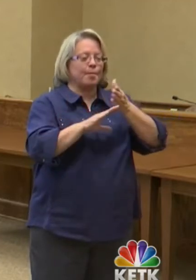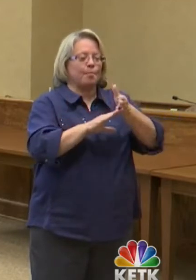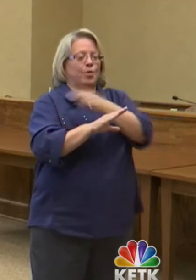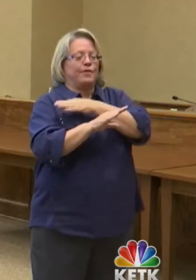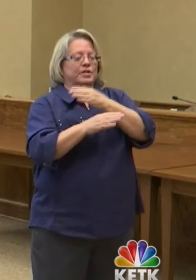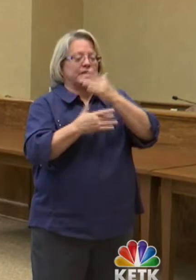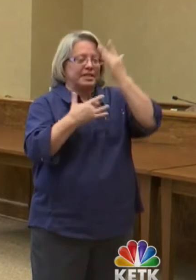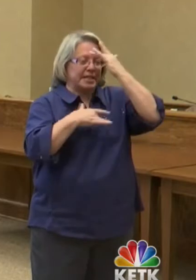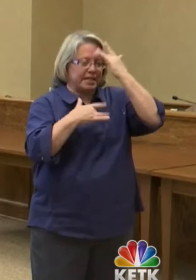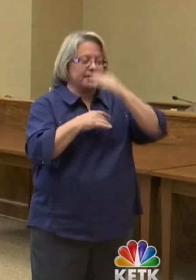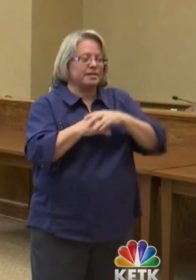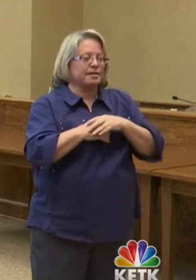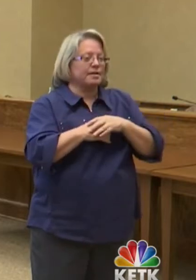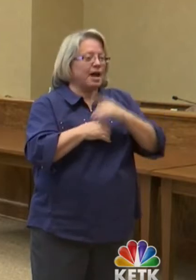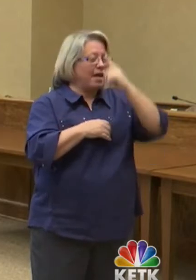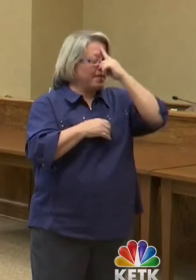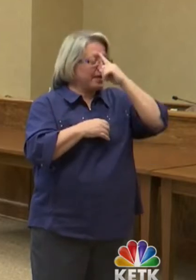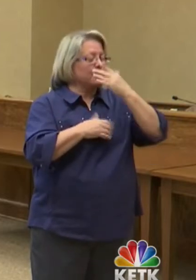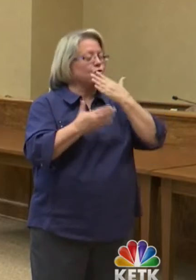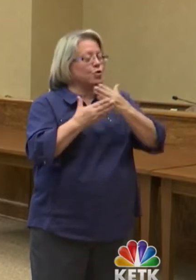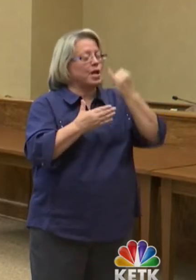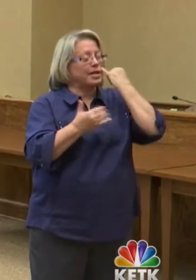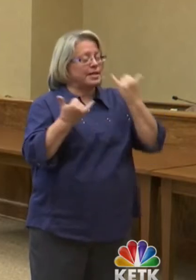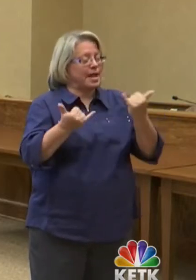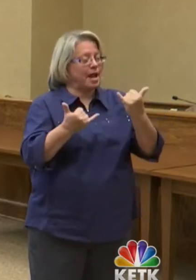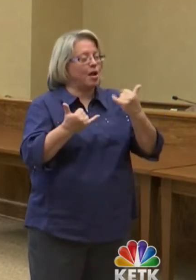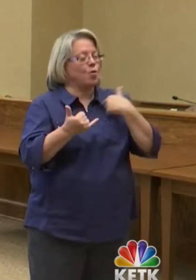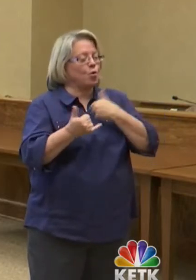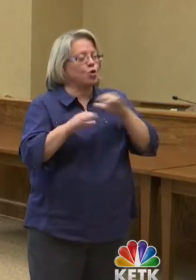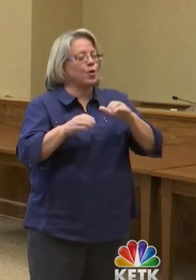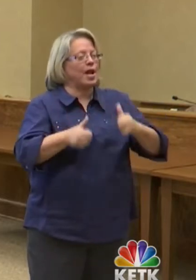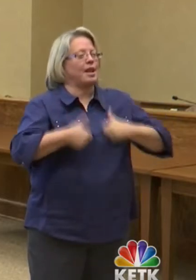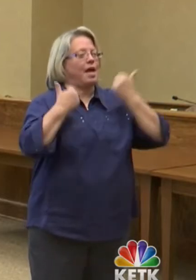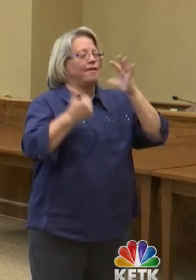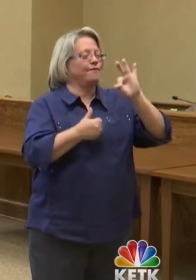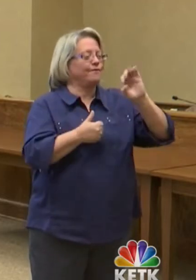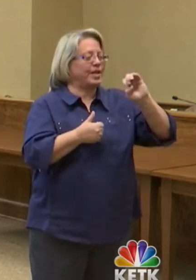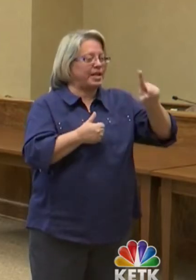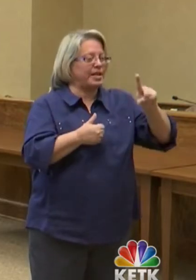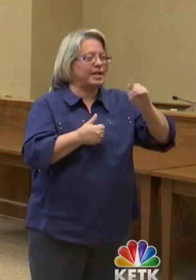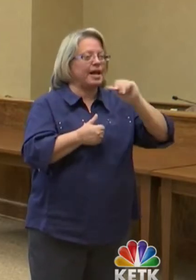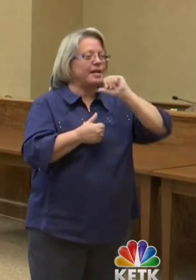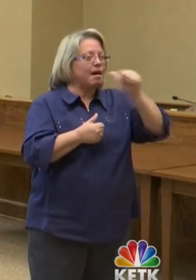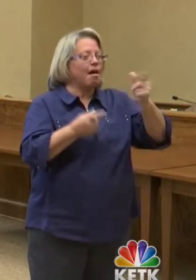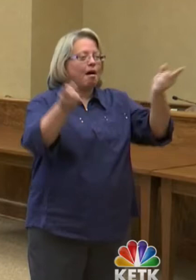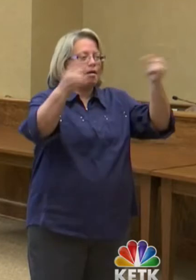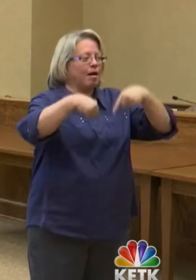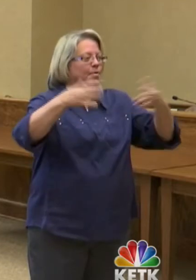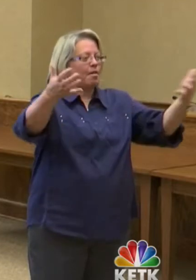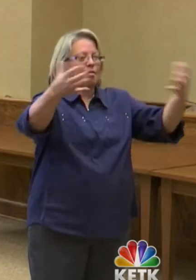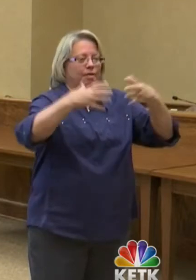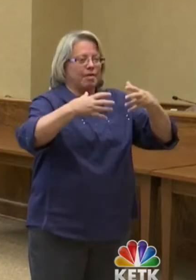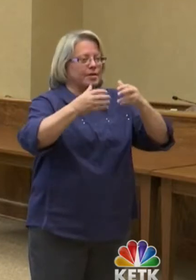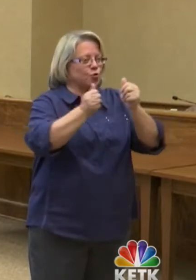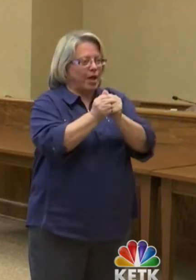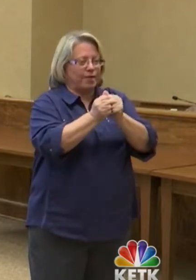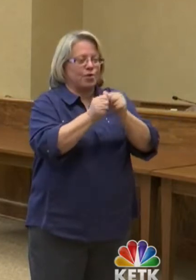WE WANT TO PROTECT THOSE IN OUR CONGREGATION THAT ARE VULNERABLE, OLDER MEMBERS, AND ALSO THOSE THAT HAVE PRE-EXISTING HEALTH CONDITIONS.